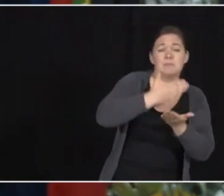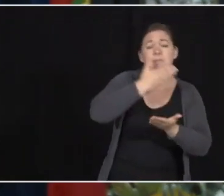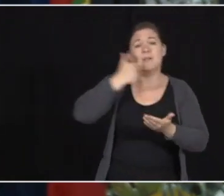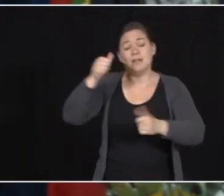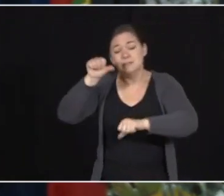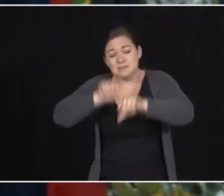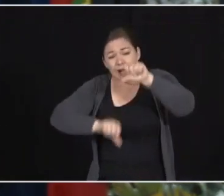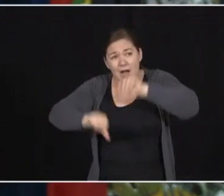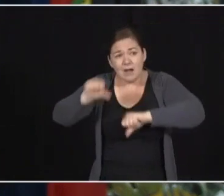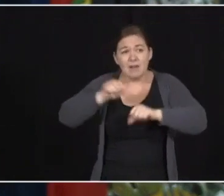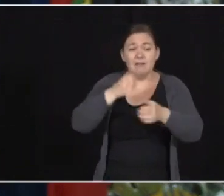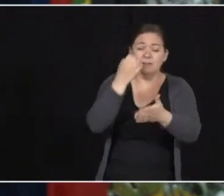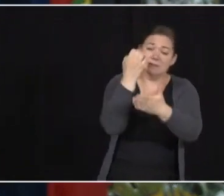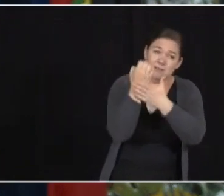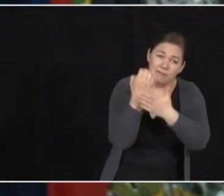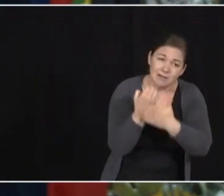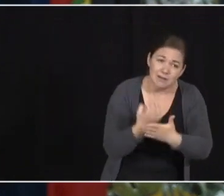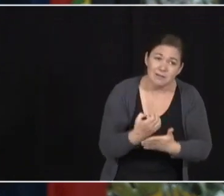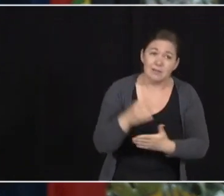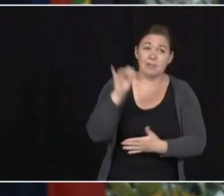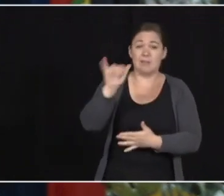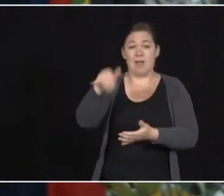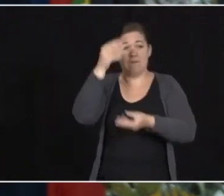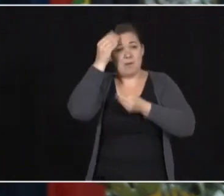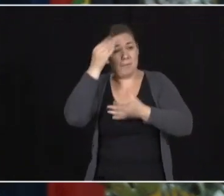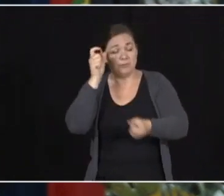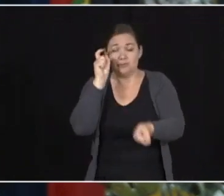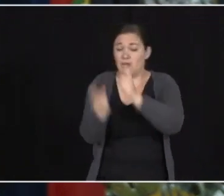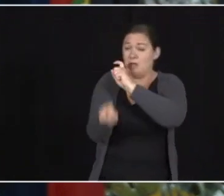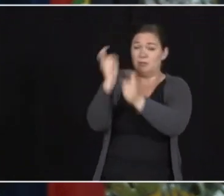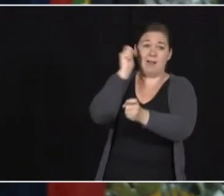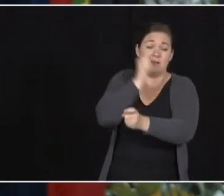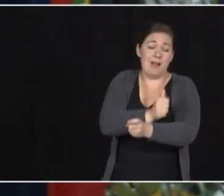And based on the best science and evidence being gathered by our medical experts, but even that is changing so fast. Even keeping up with that is challenging.